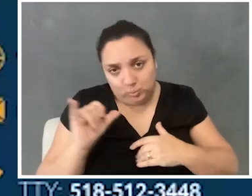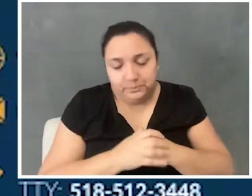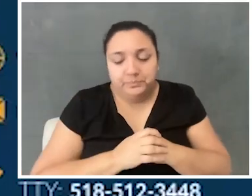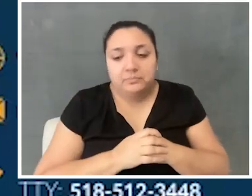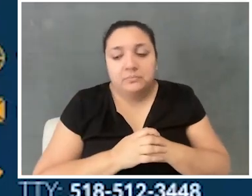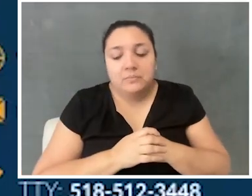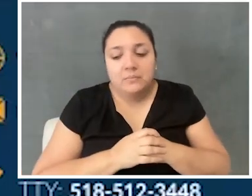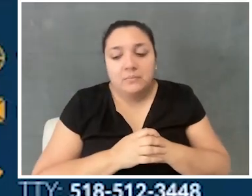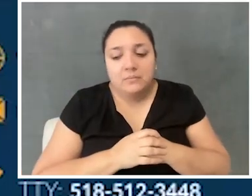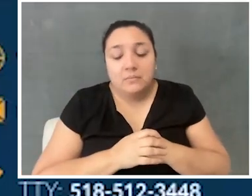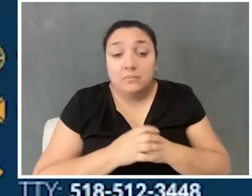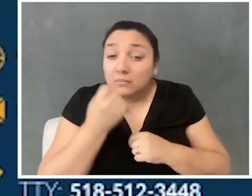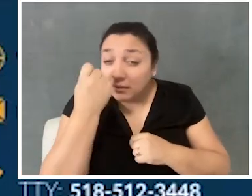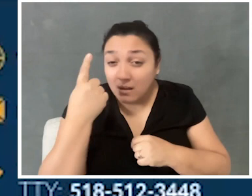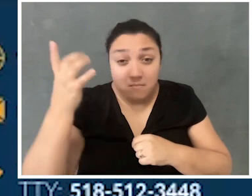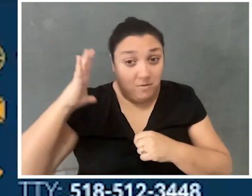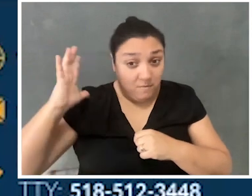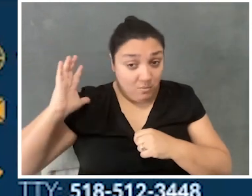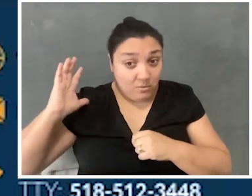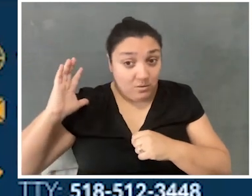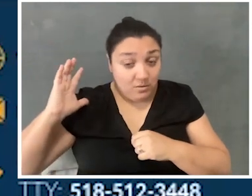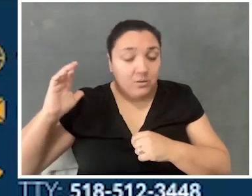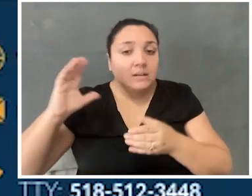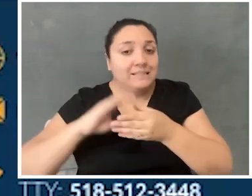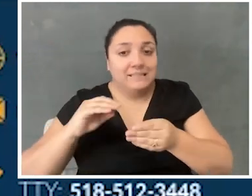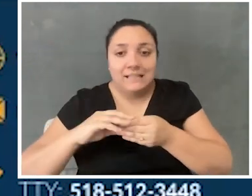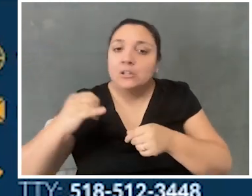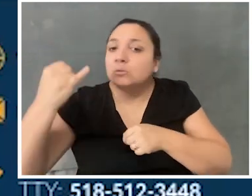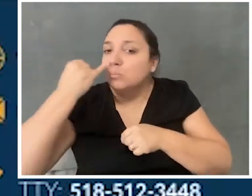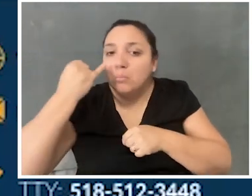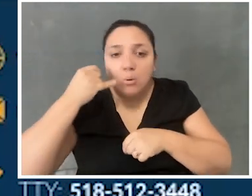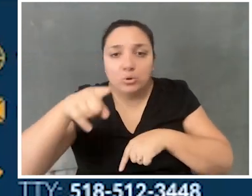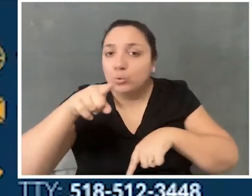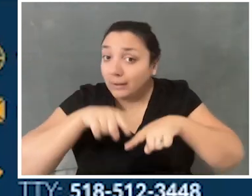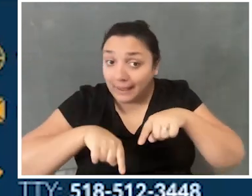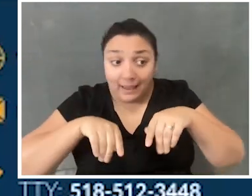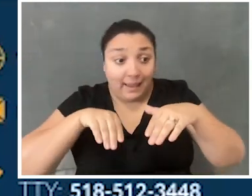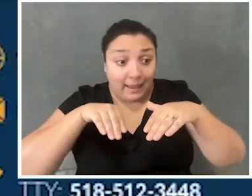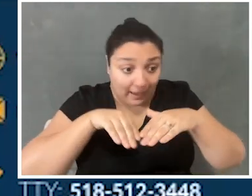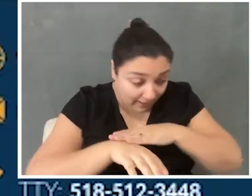What we have said in the past is if you can't get in, you can't vote.